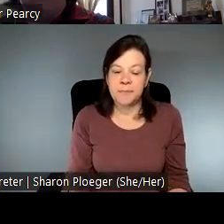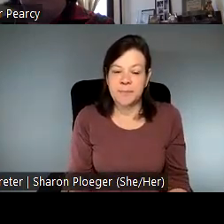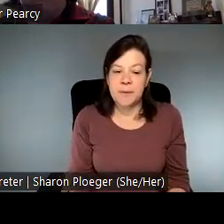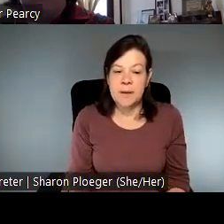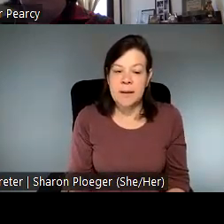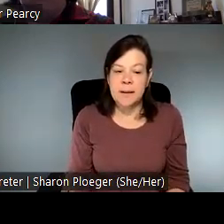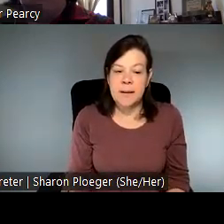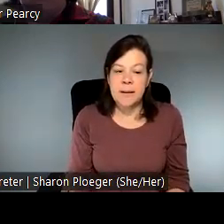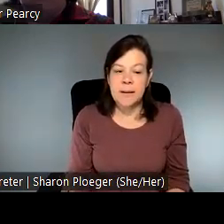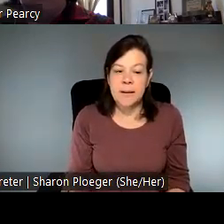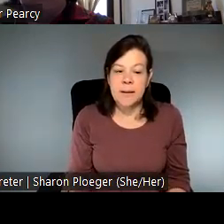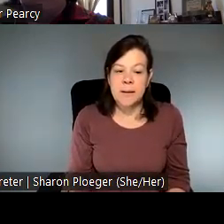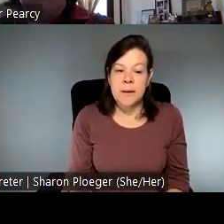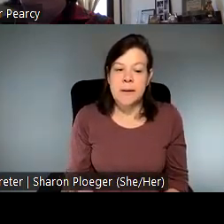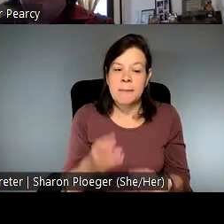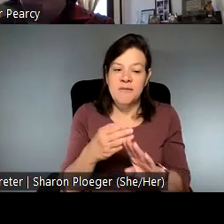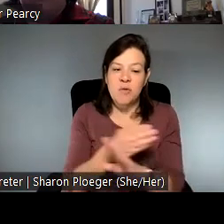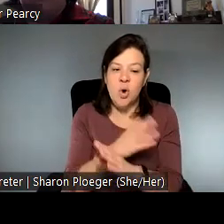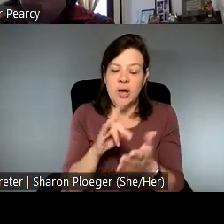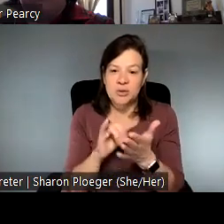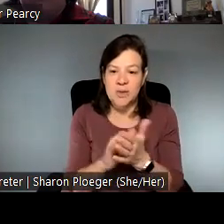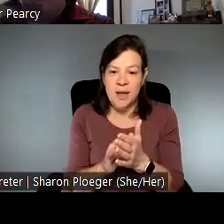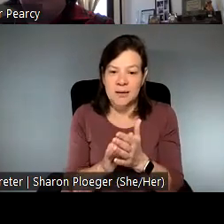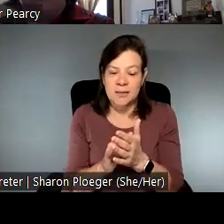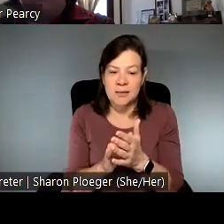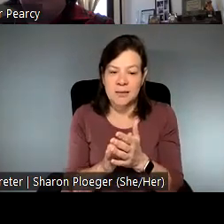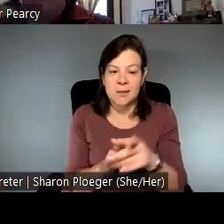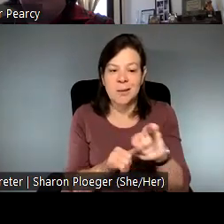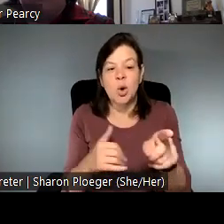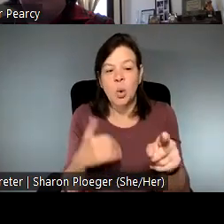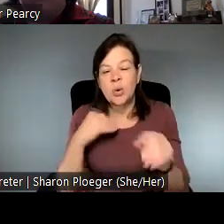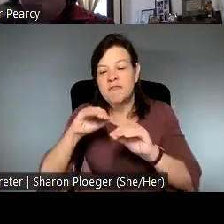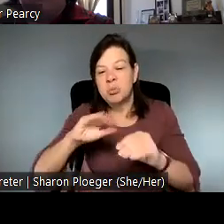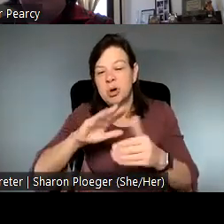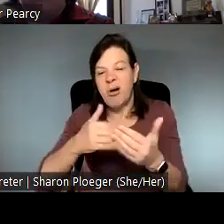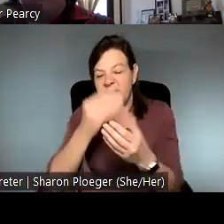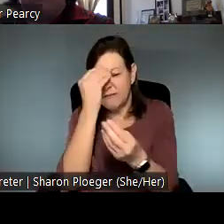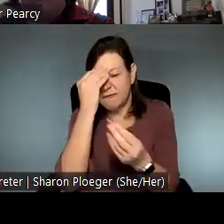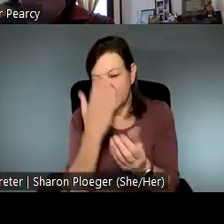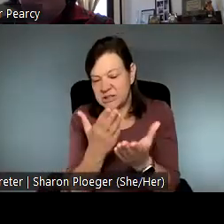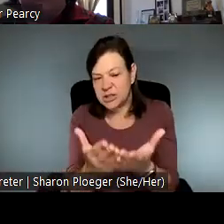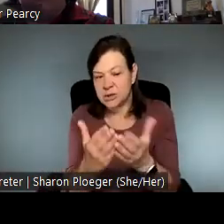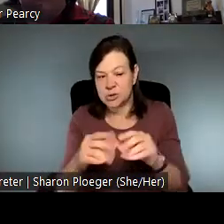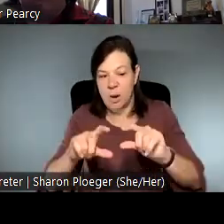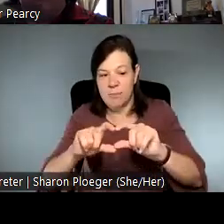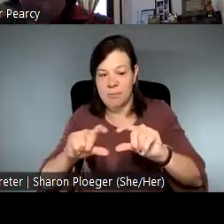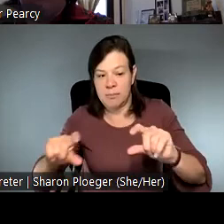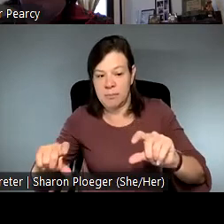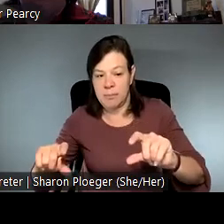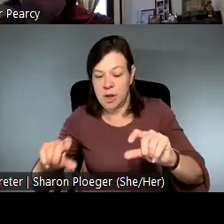We have all this information here, mostly because it's easier than having to find it again. So I'm highlighting the URL. I'm highlighting all the way